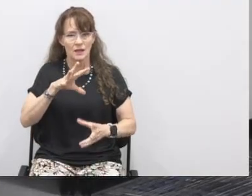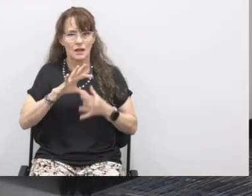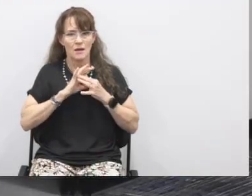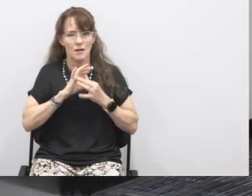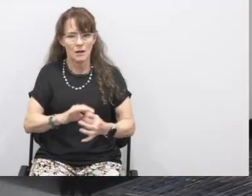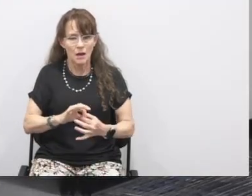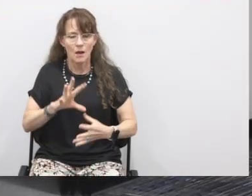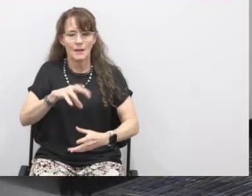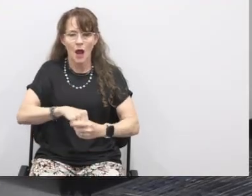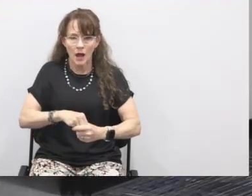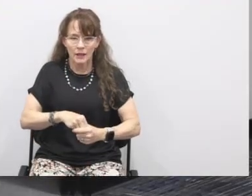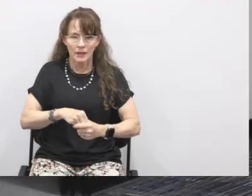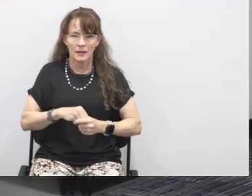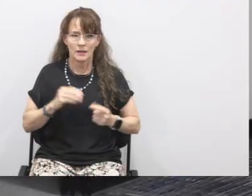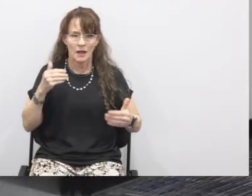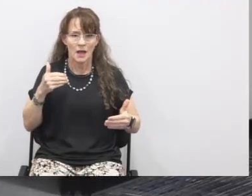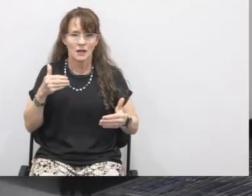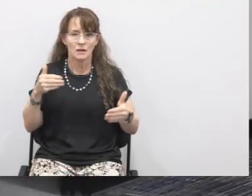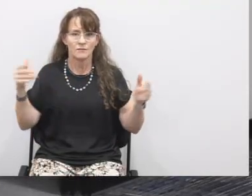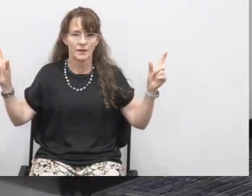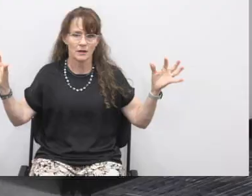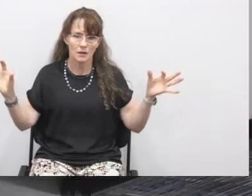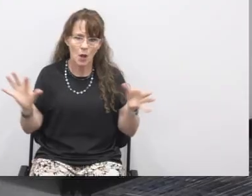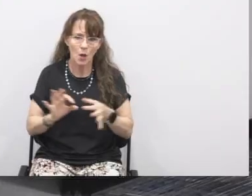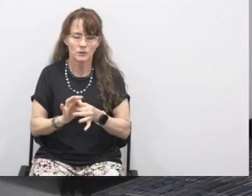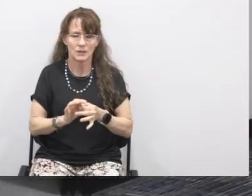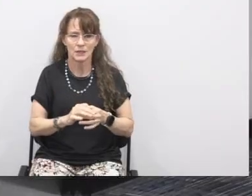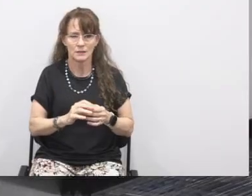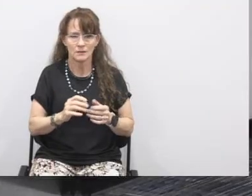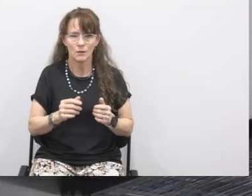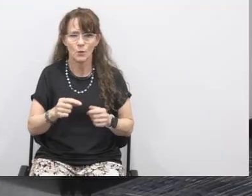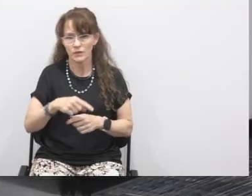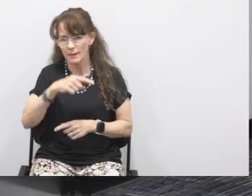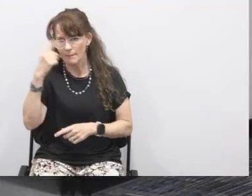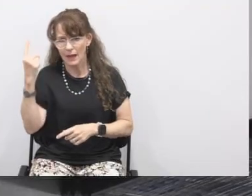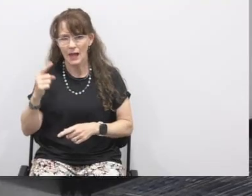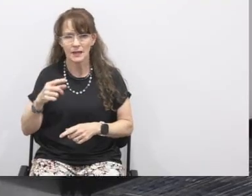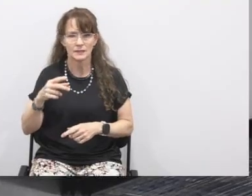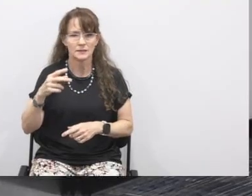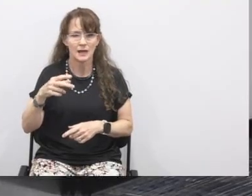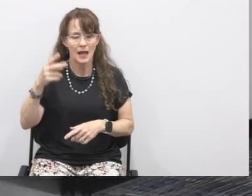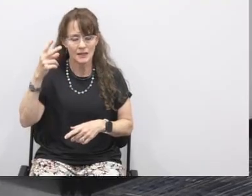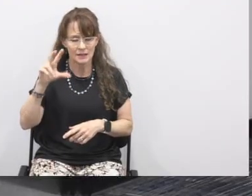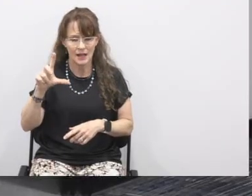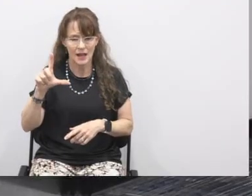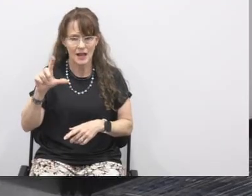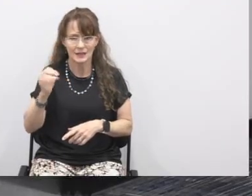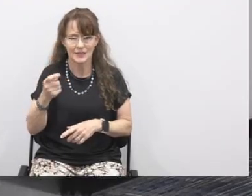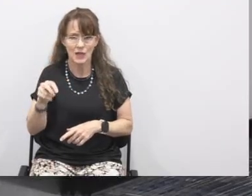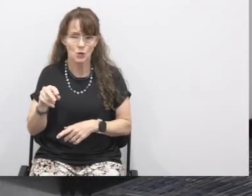and closing those gaps for our Black and Latino students. And we have reached the goal of